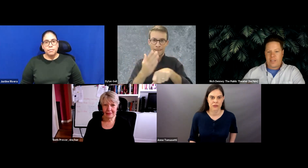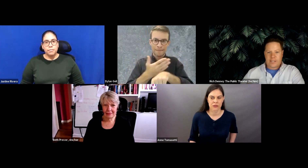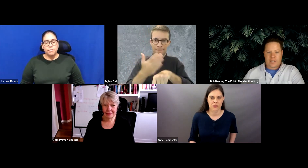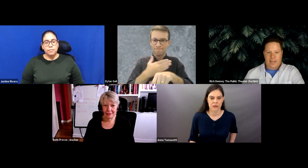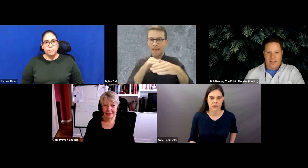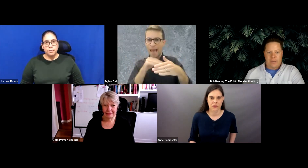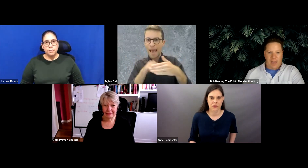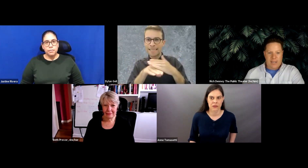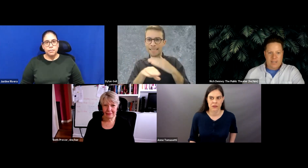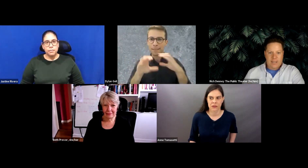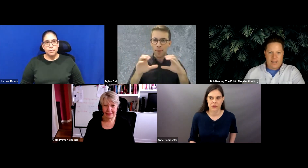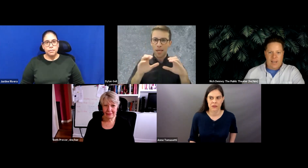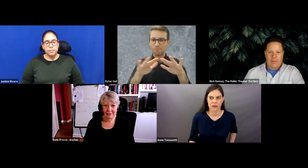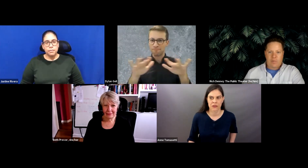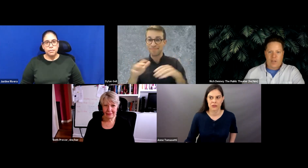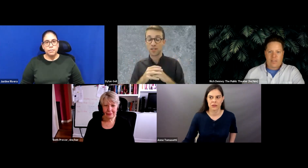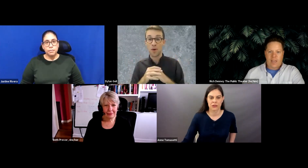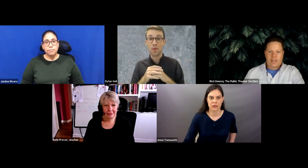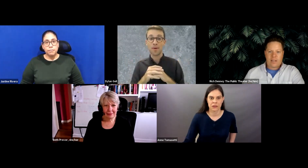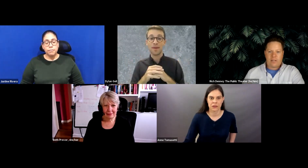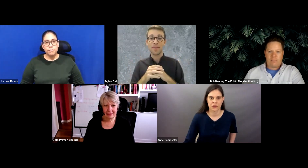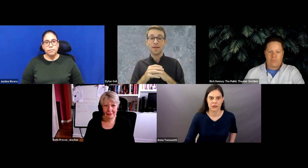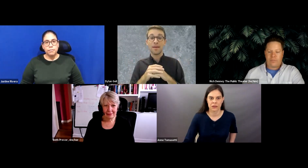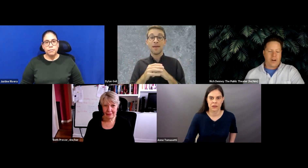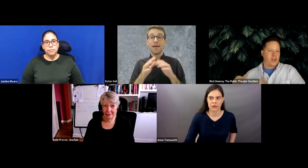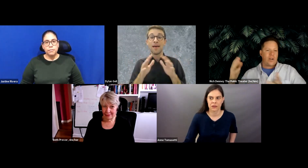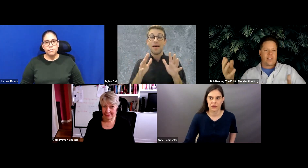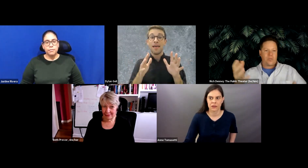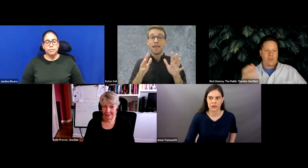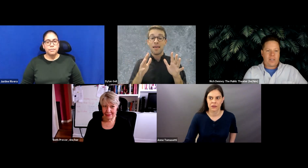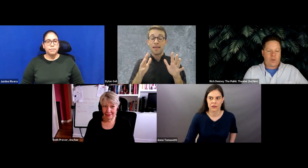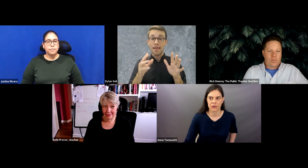this in mind, we then moved very quickly and swiftly. We were